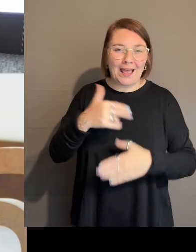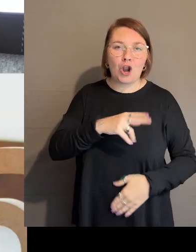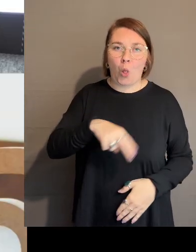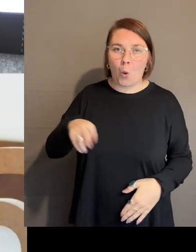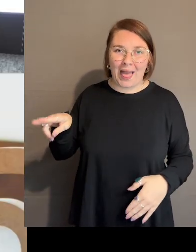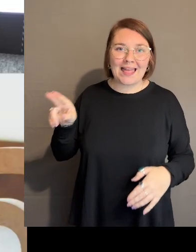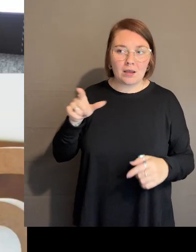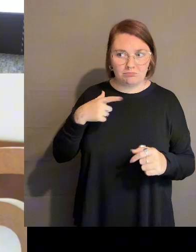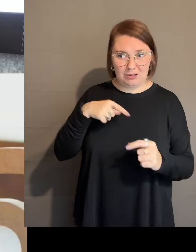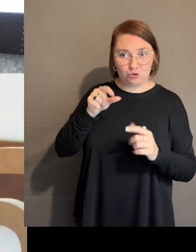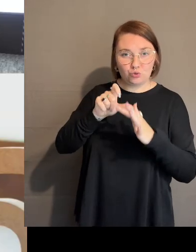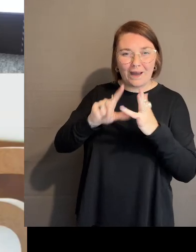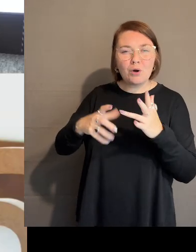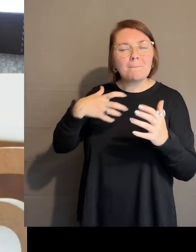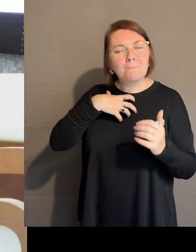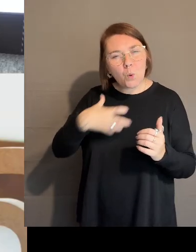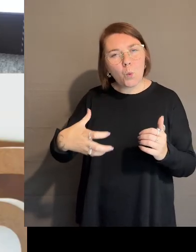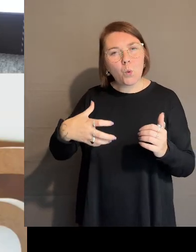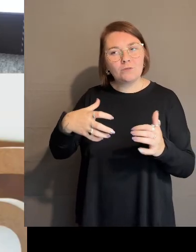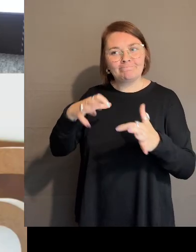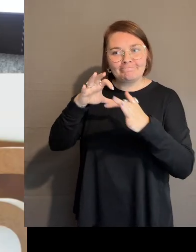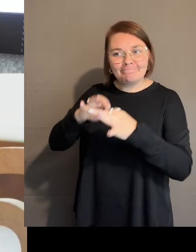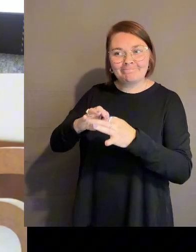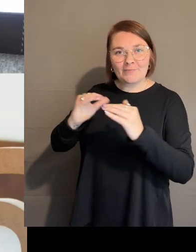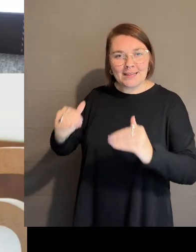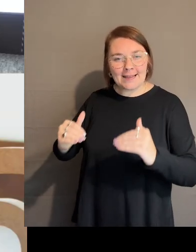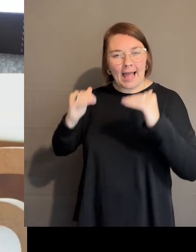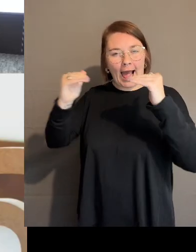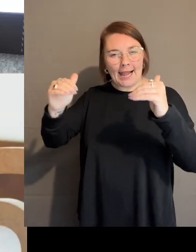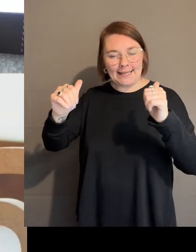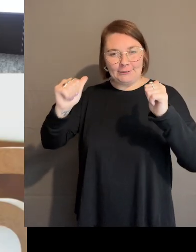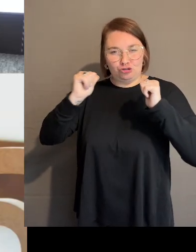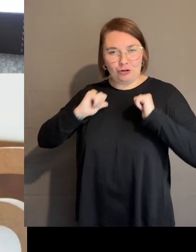Actually, because they have some really highly trained neuropsychologists.